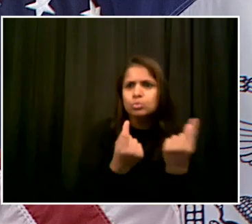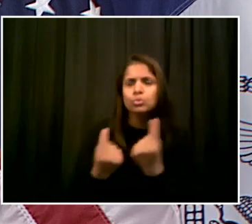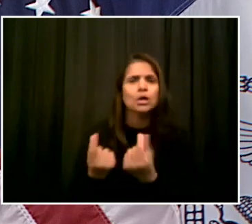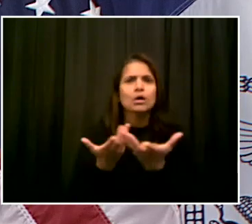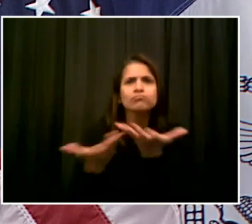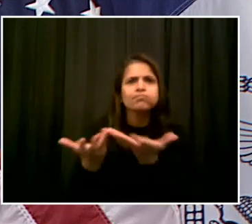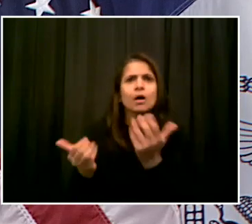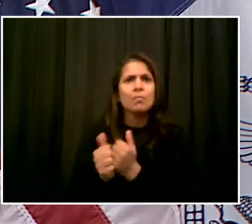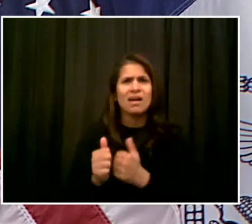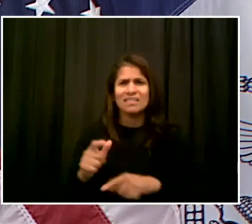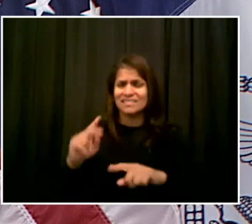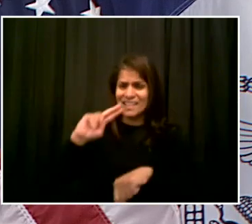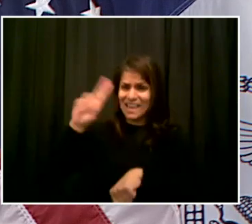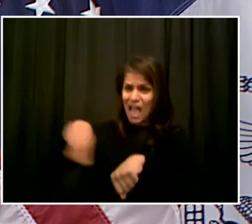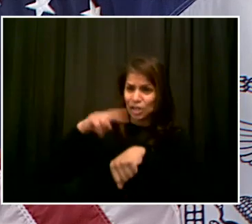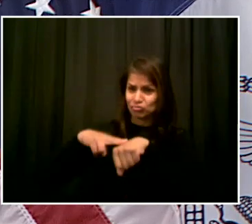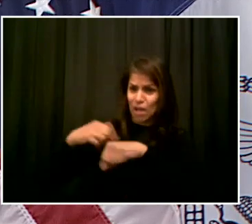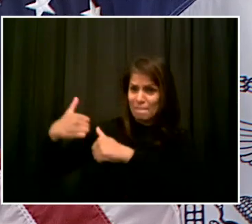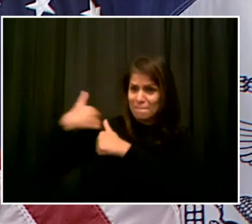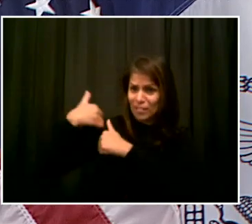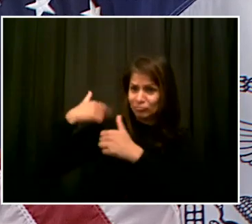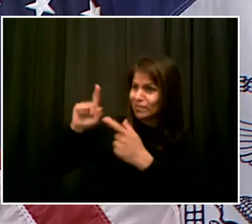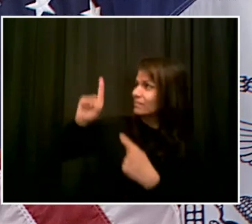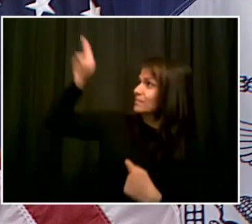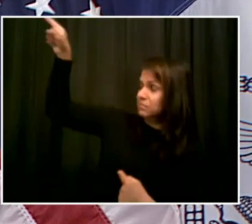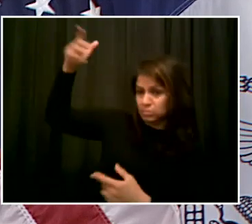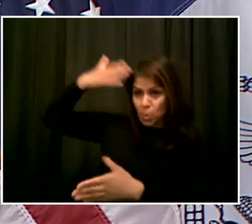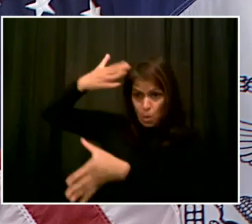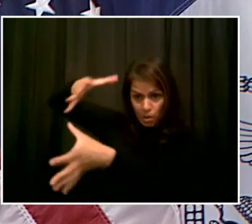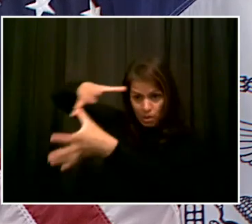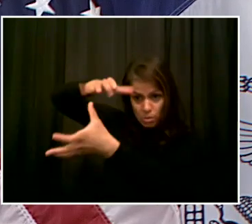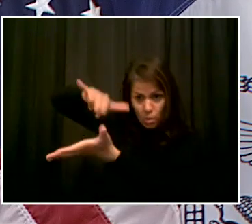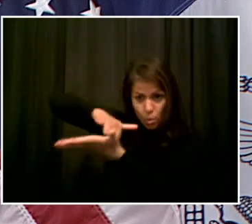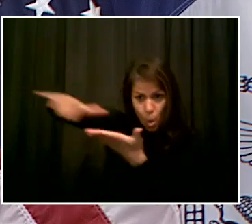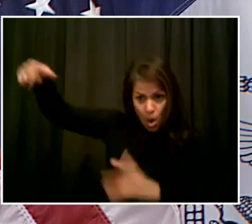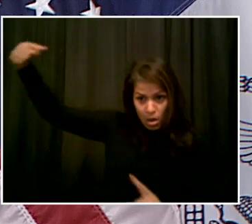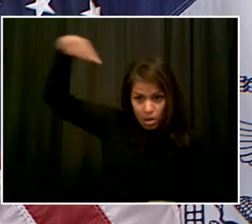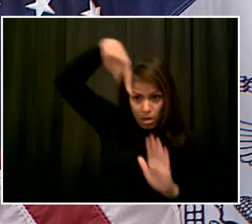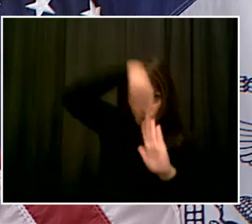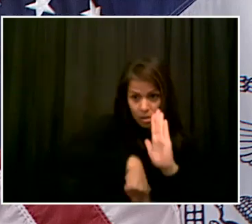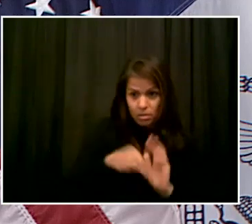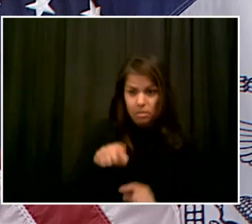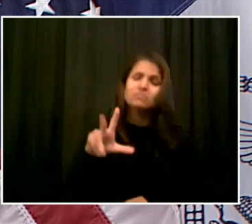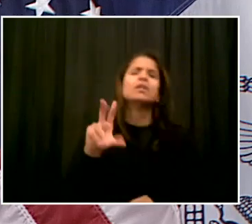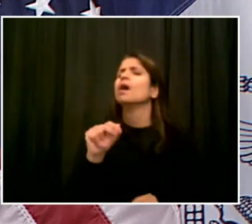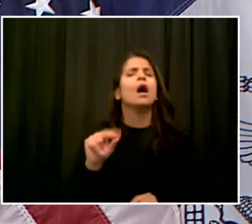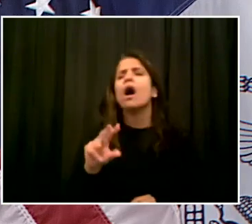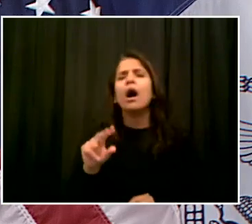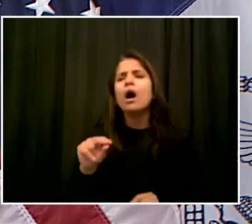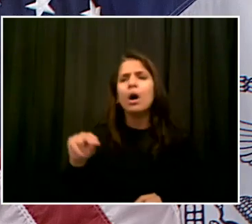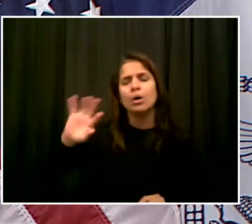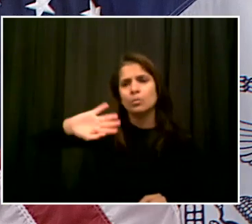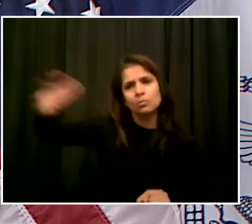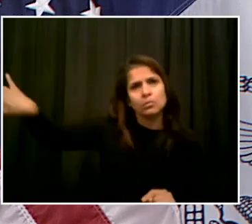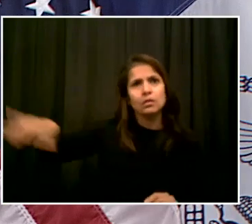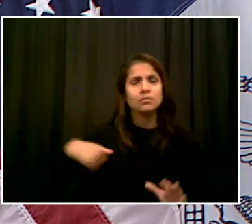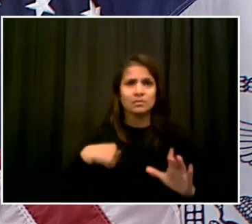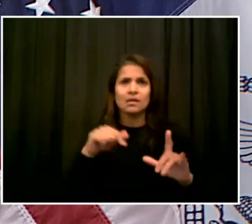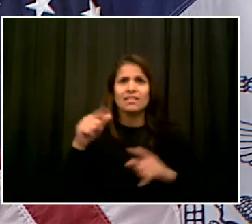THAT PARTICULAR TRAINING DOESN'T KNOW OUR